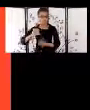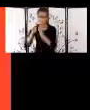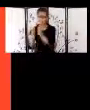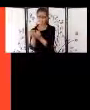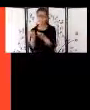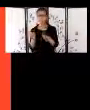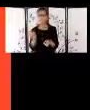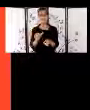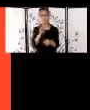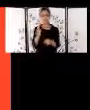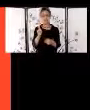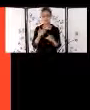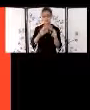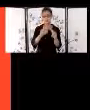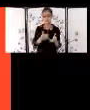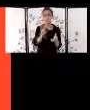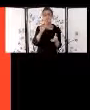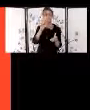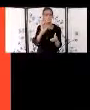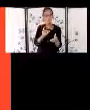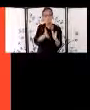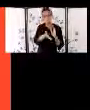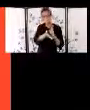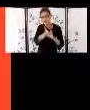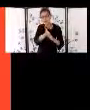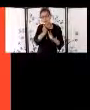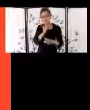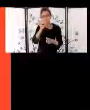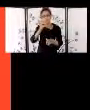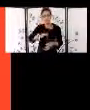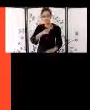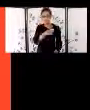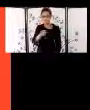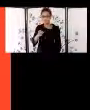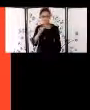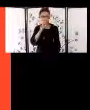like a non-profit. The total pool of funding available through